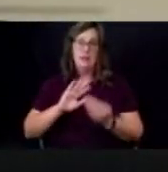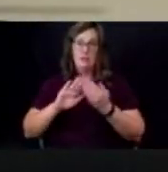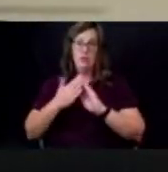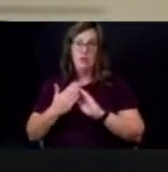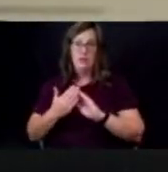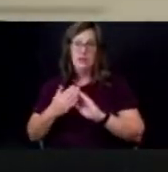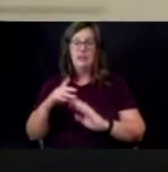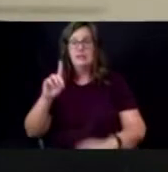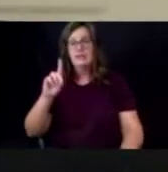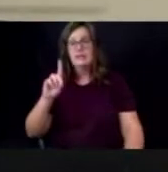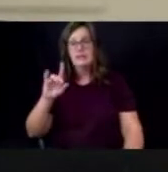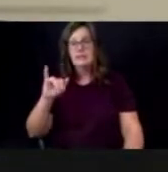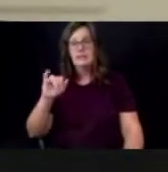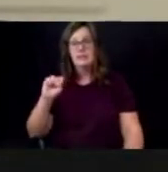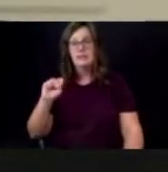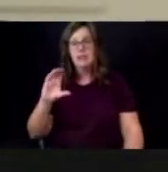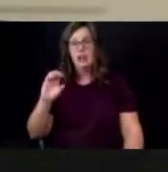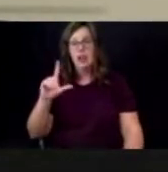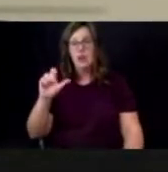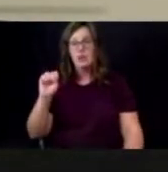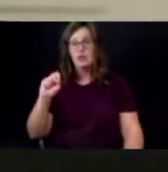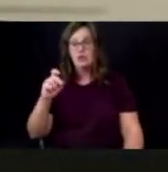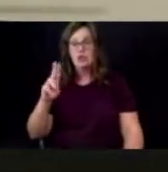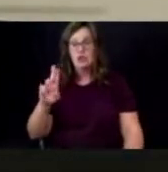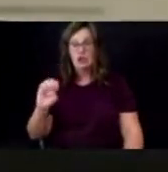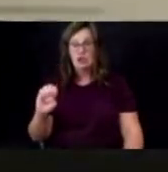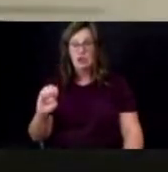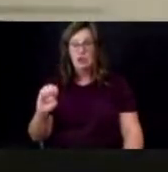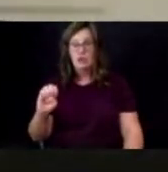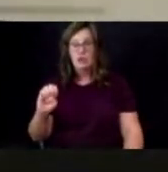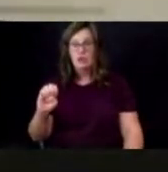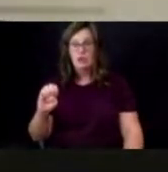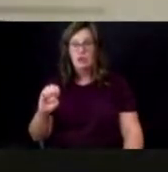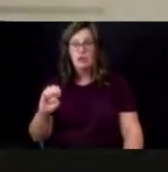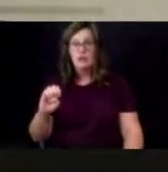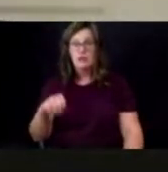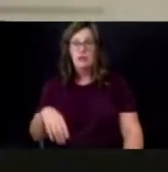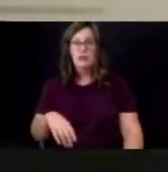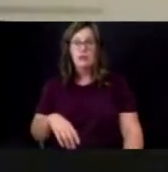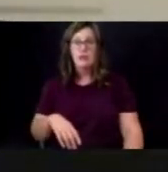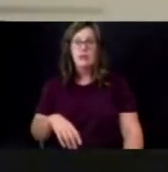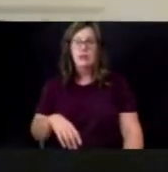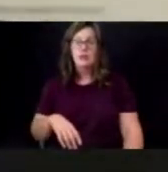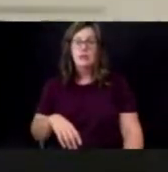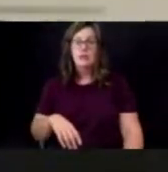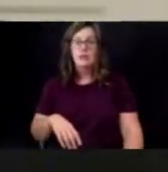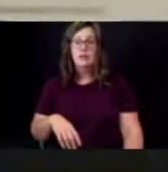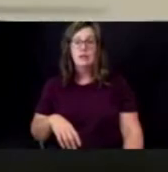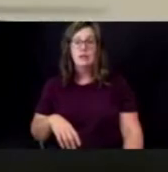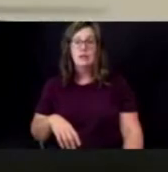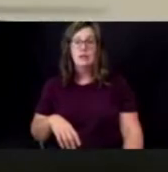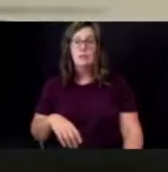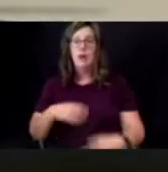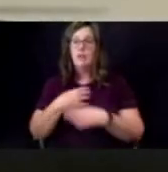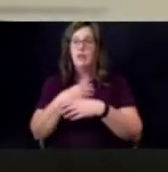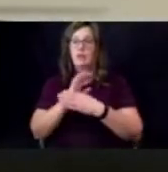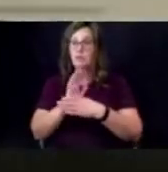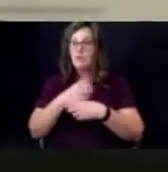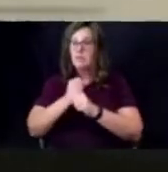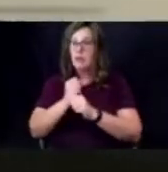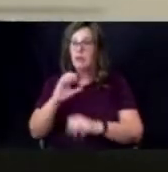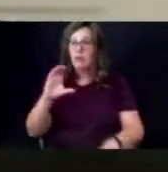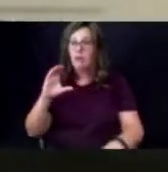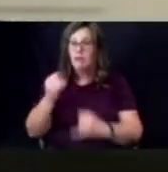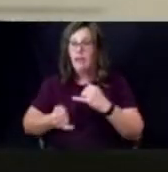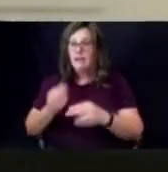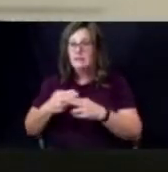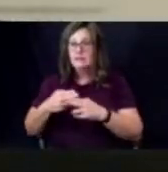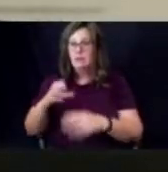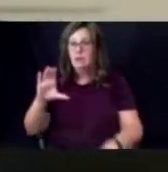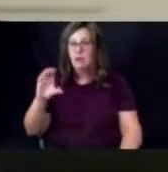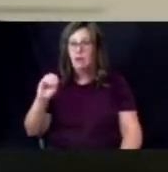produced by laverne cox anything laverne cox does i cosign um but check out disclosure uh there's so